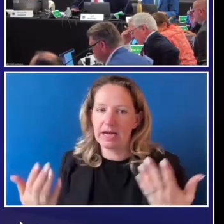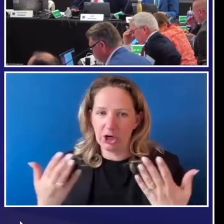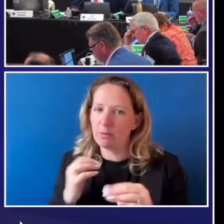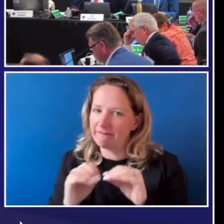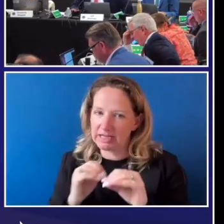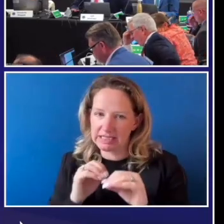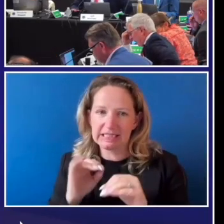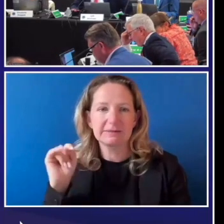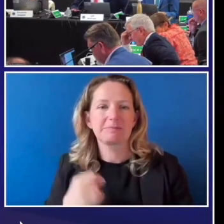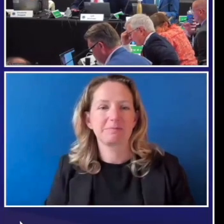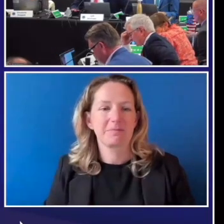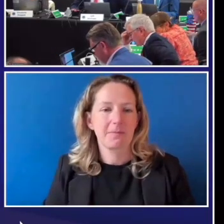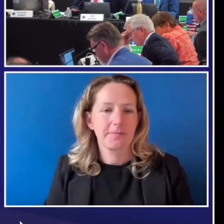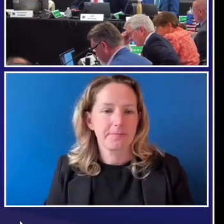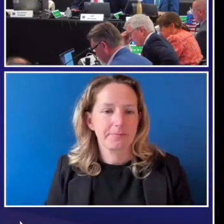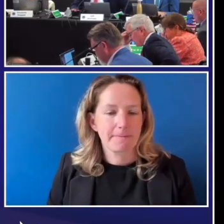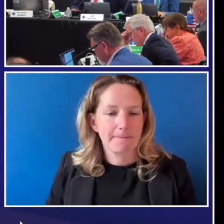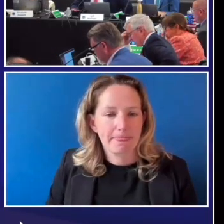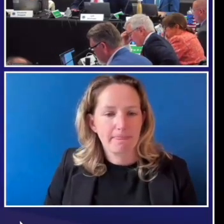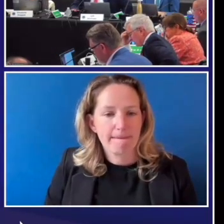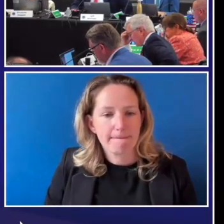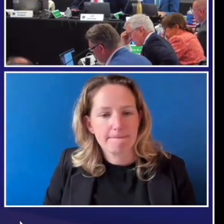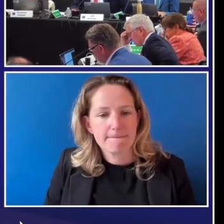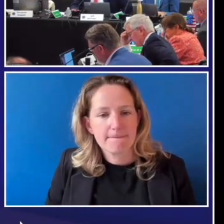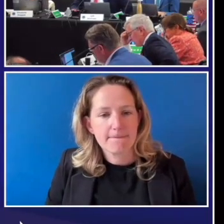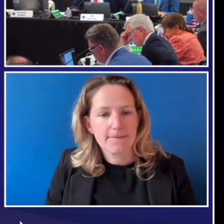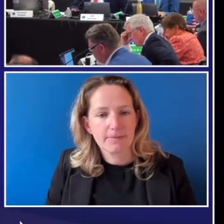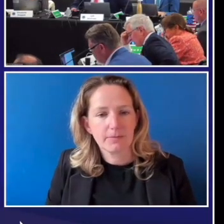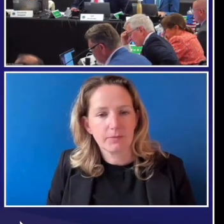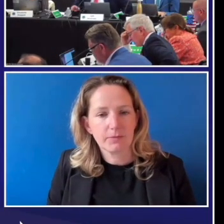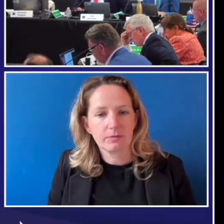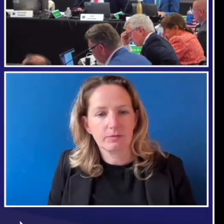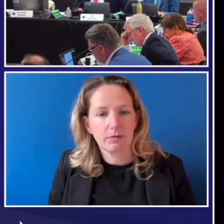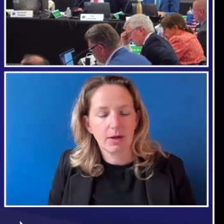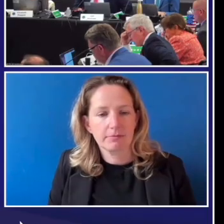So, I might as well do it. Um, And then we